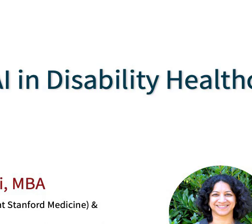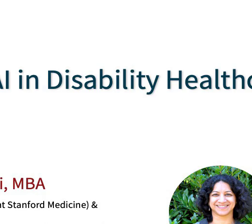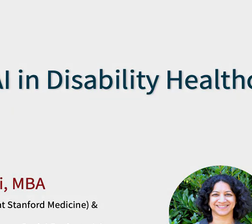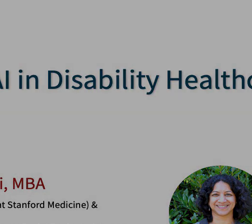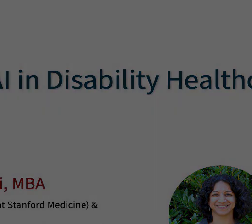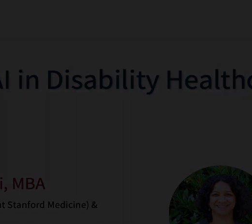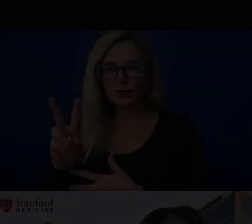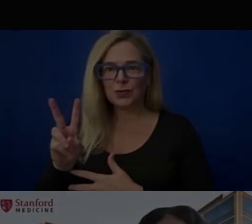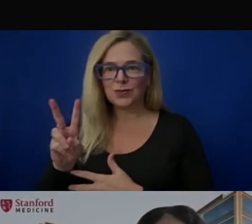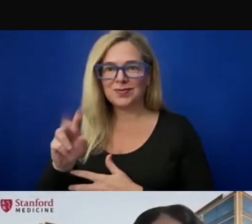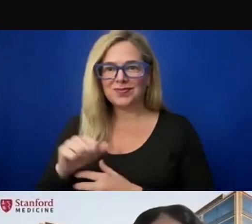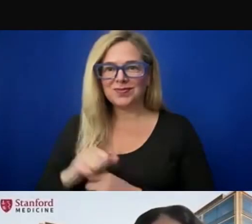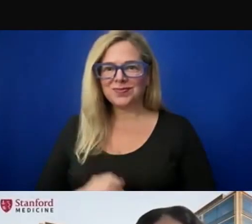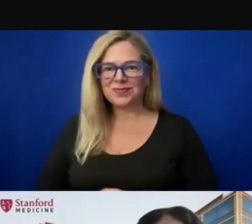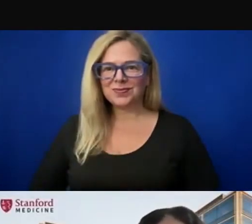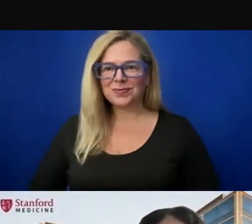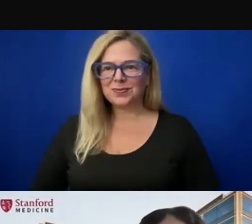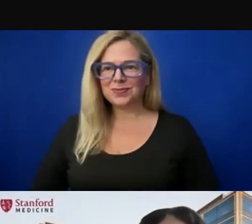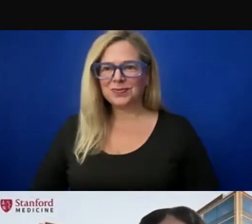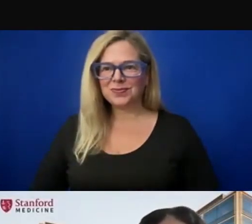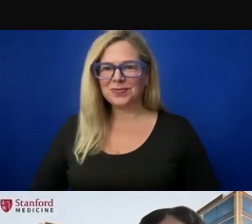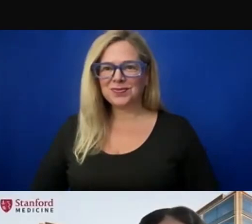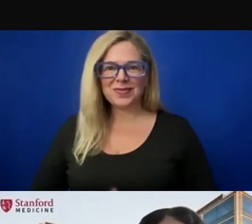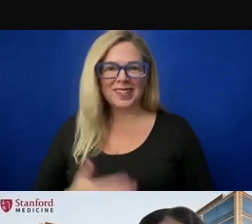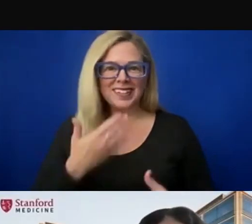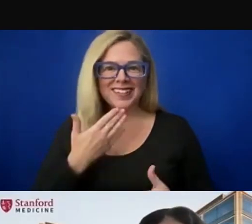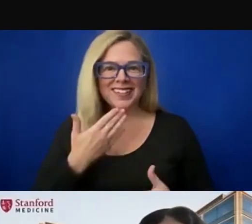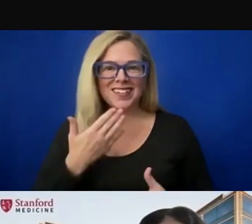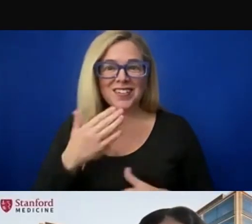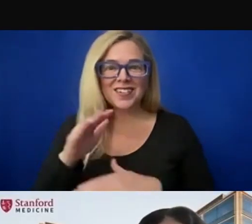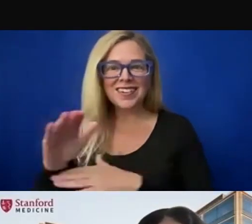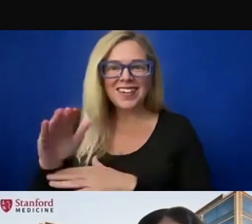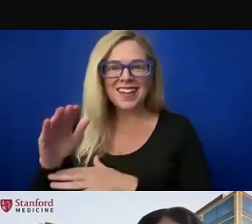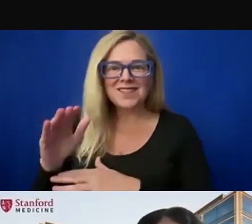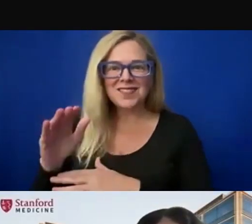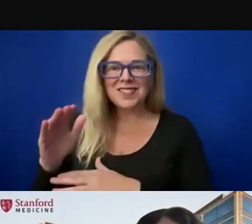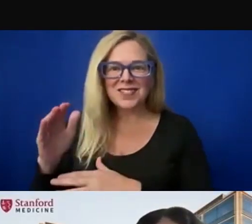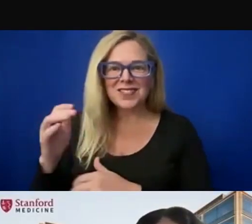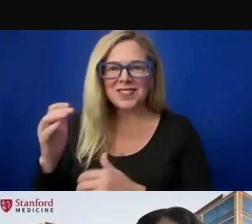Jennifer Phung: All right, good afternoon, everyone. Welcome to Session 6,